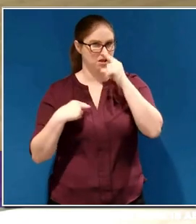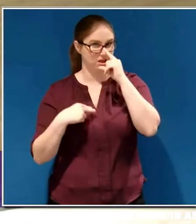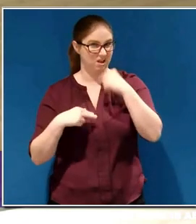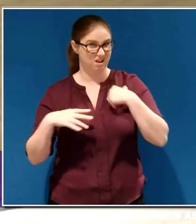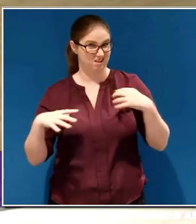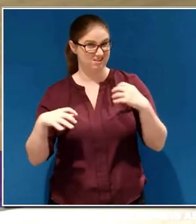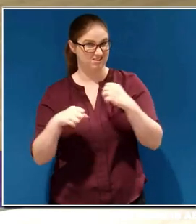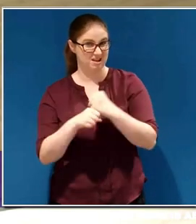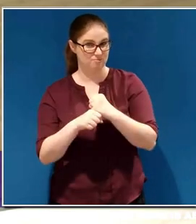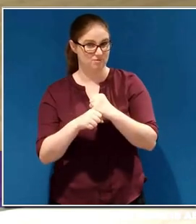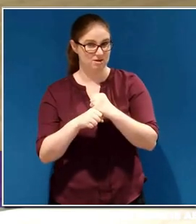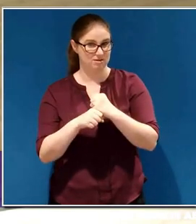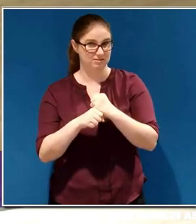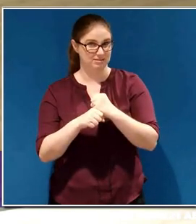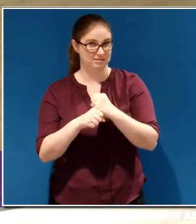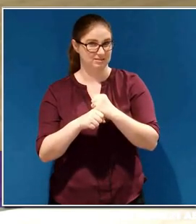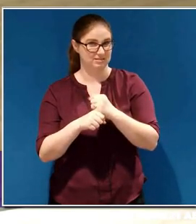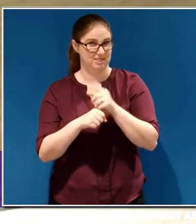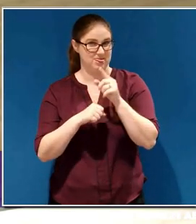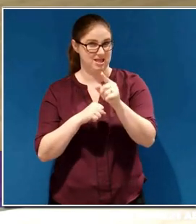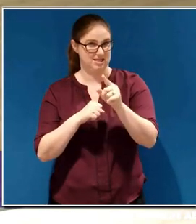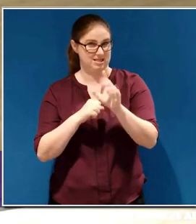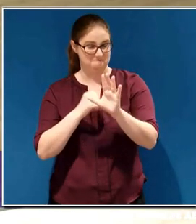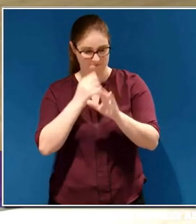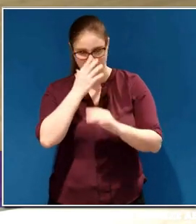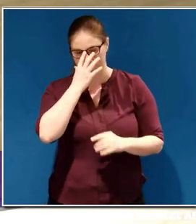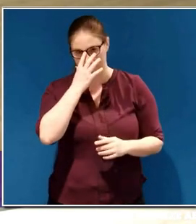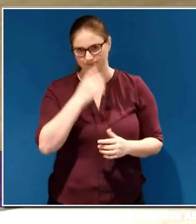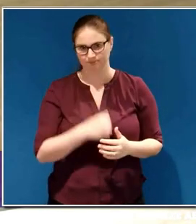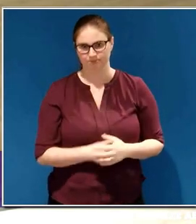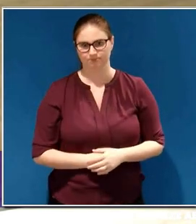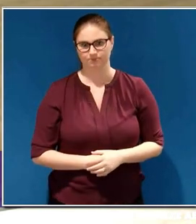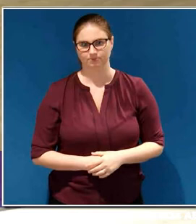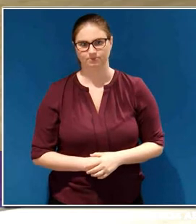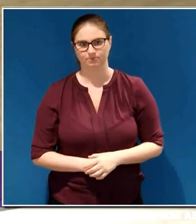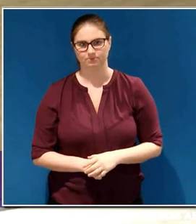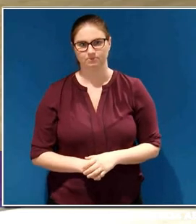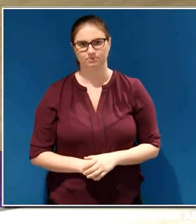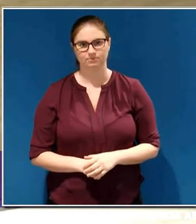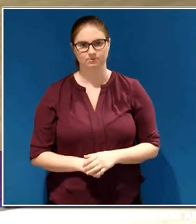Applying a developmental lens to exclusion is thinking sensibly and logically